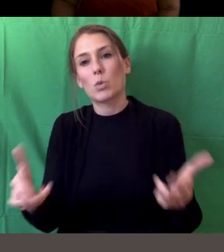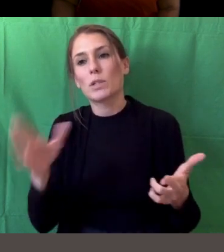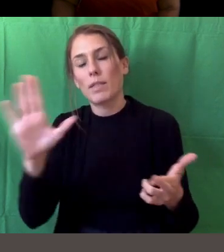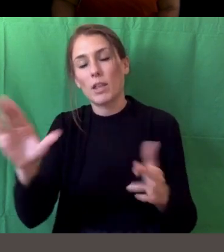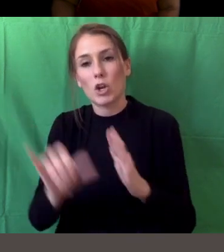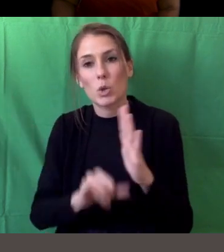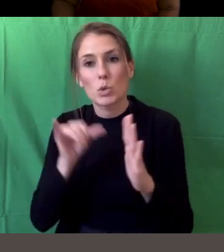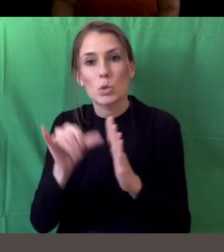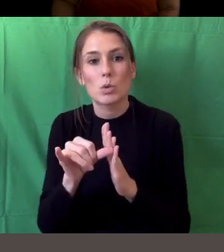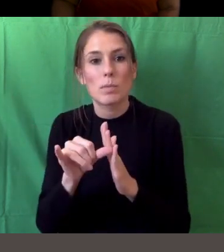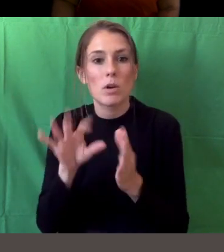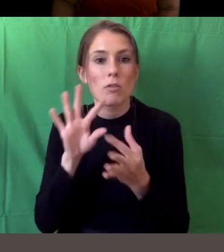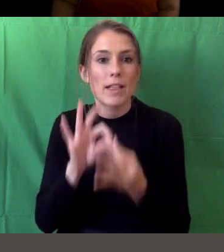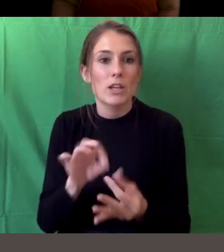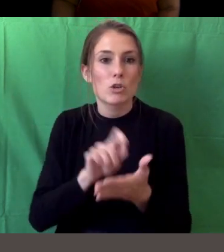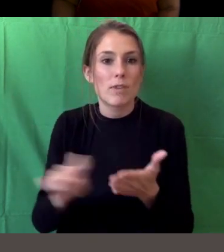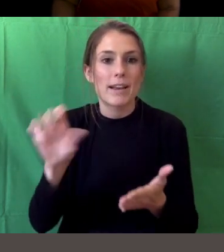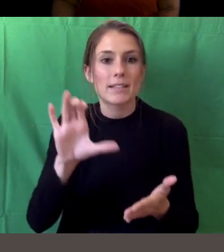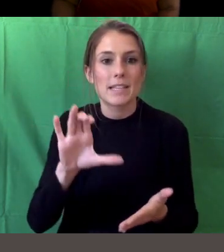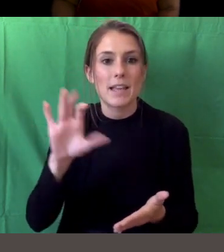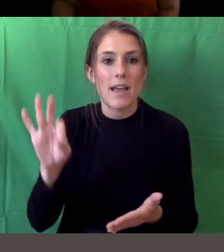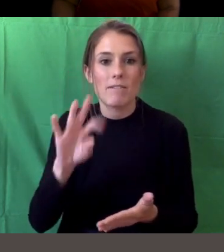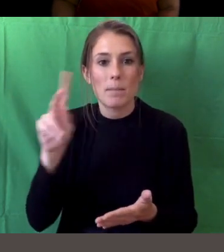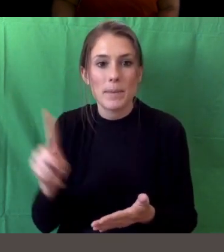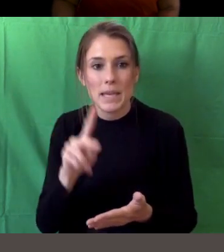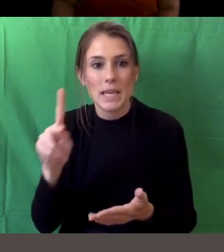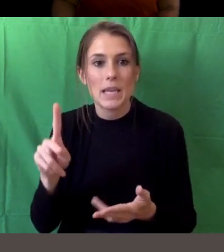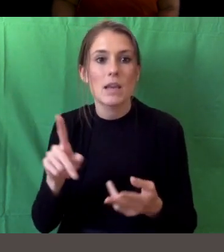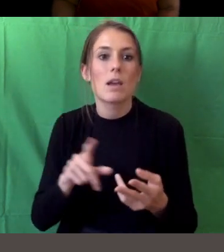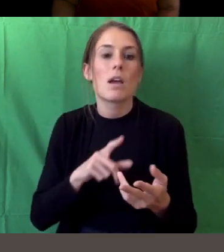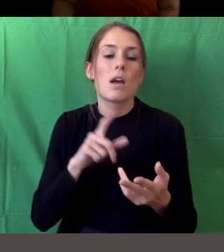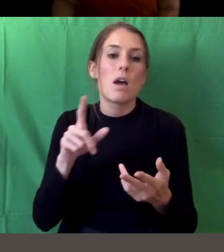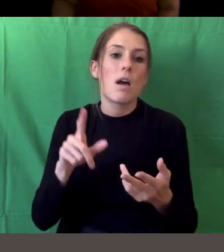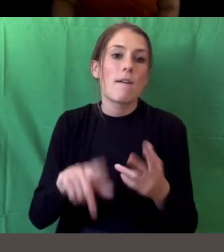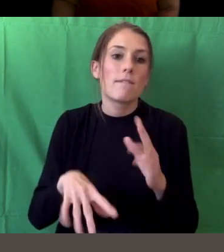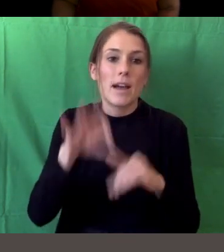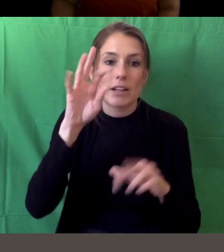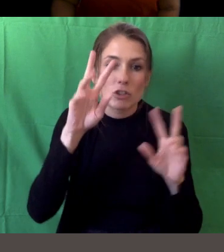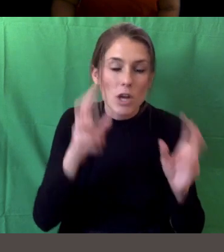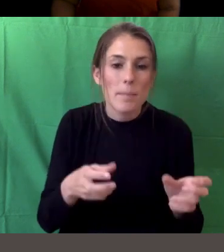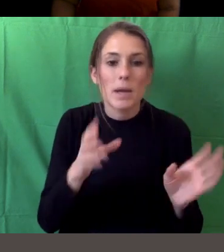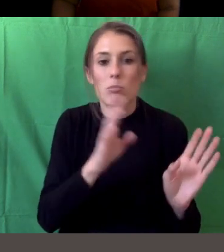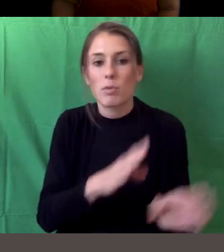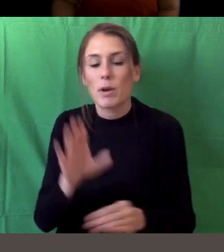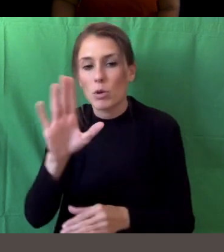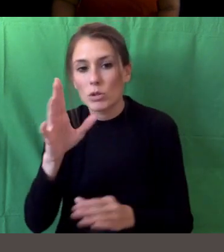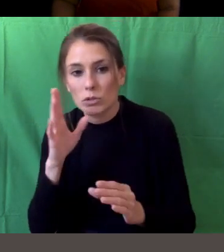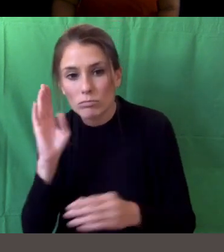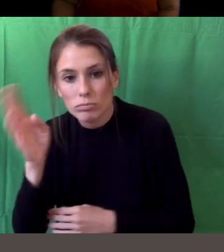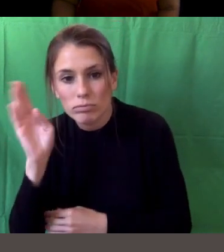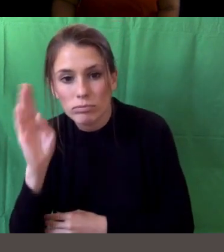a lot of resources on their YouTube, on writing CFPs, finding a topic, preparing for your talk.